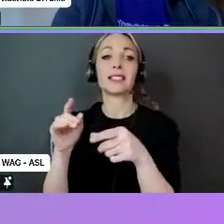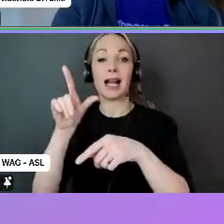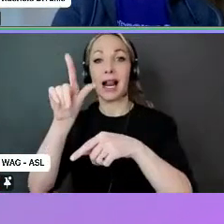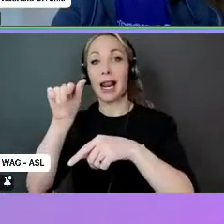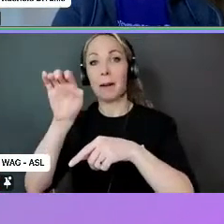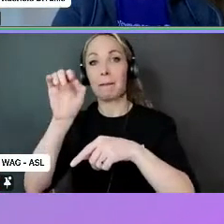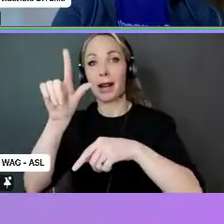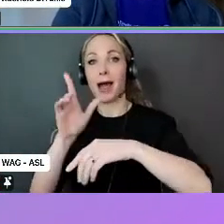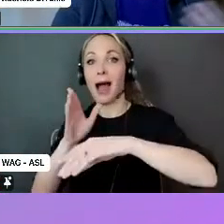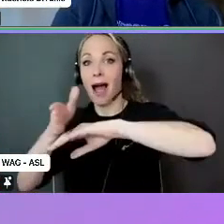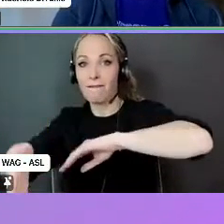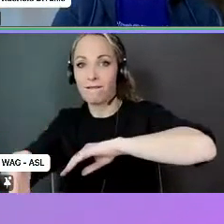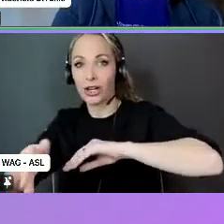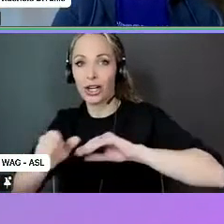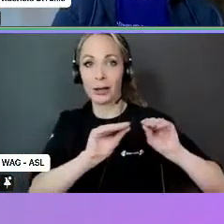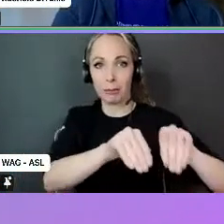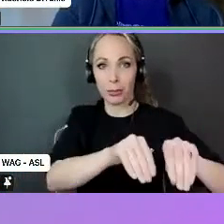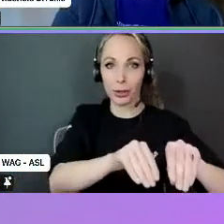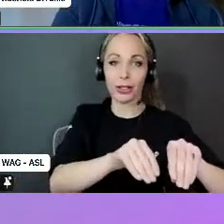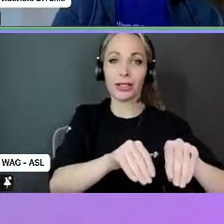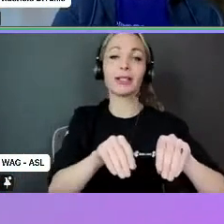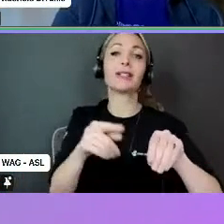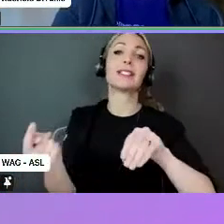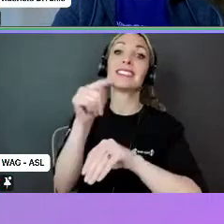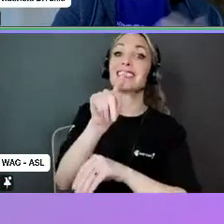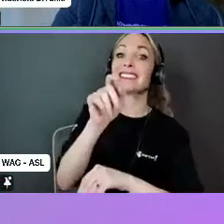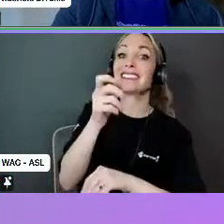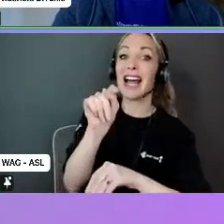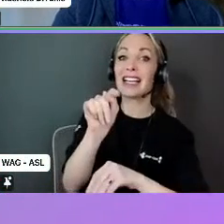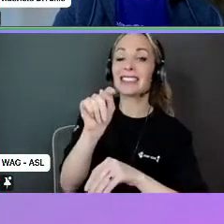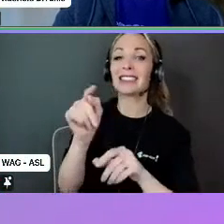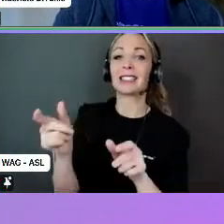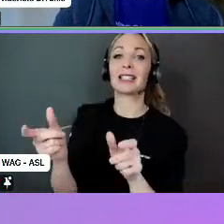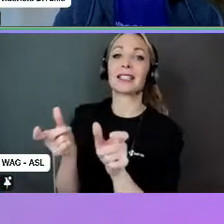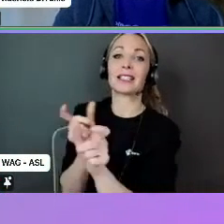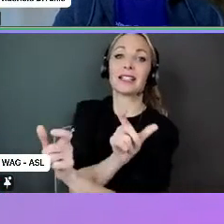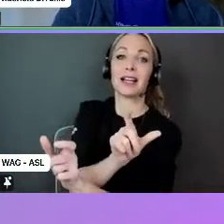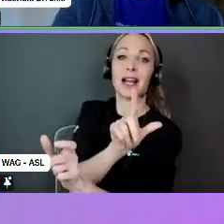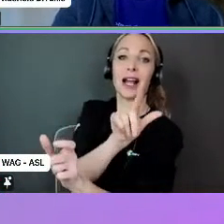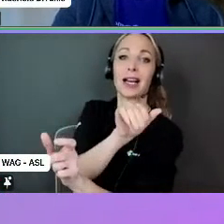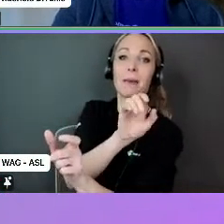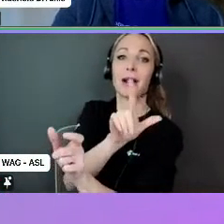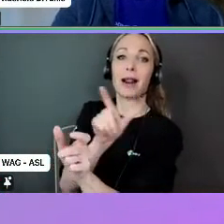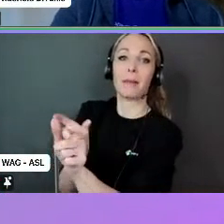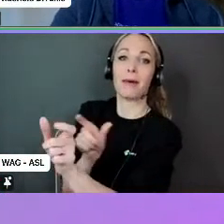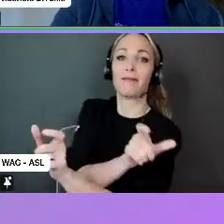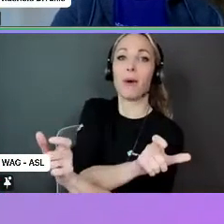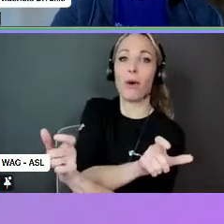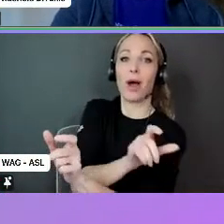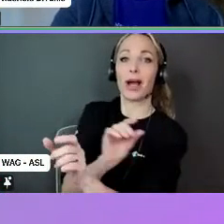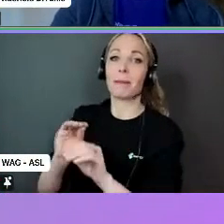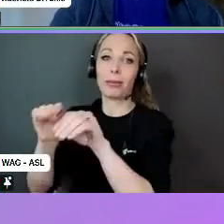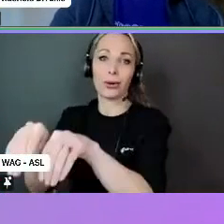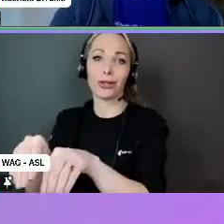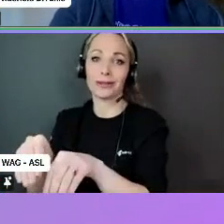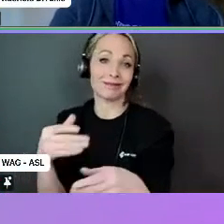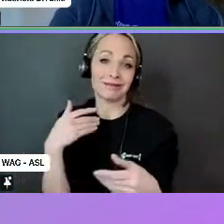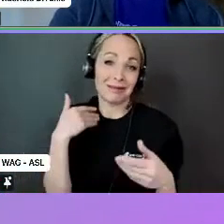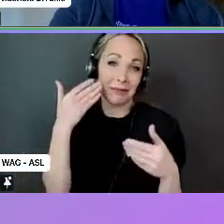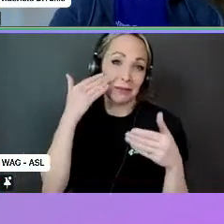we put the label after the input, whereas with our text inputs, we put the label before the input. This is